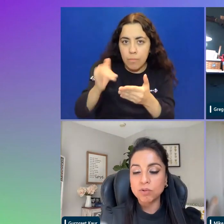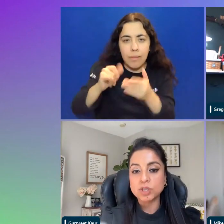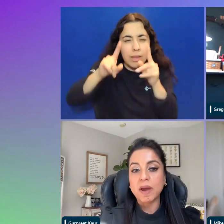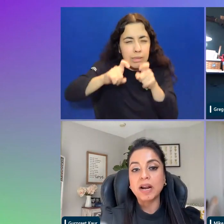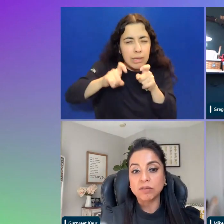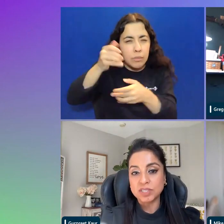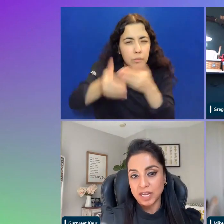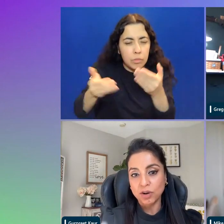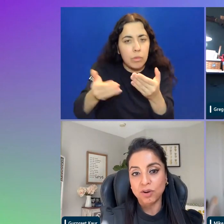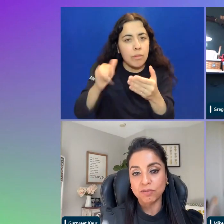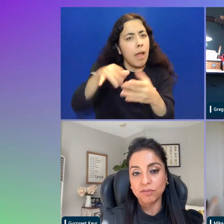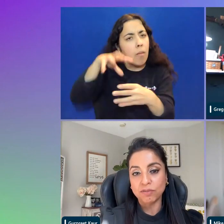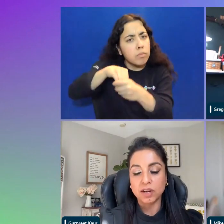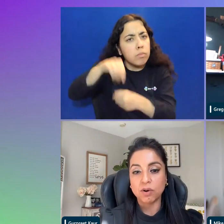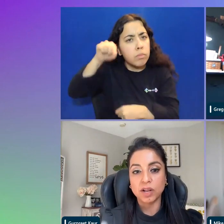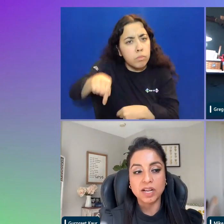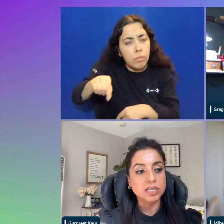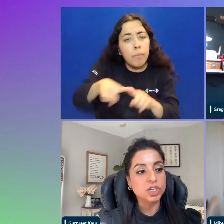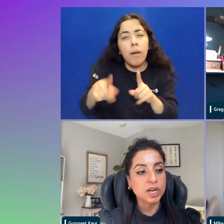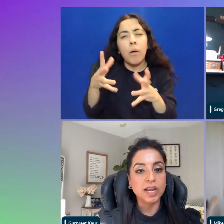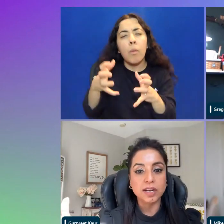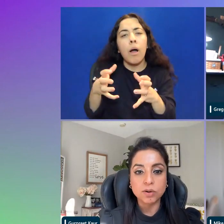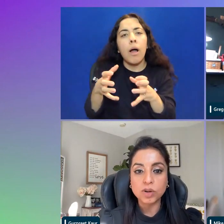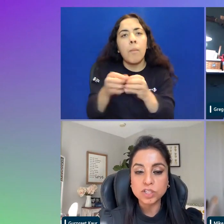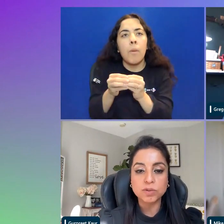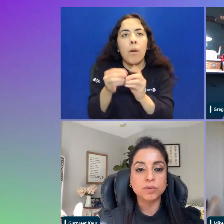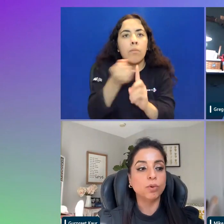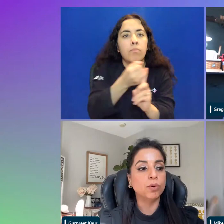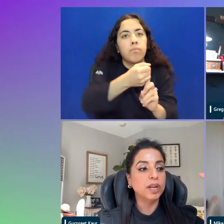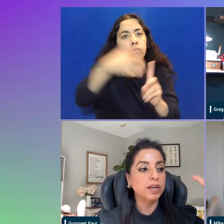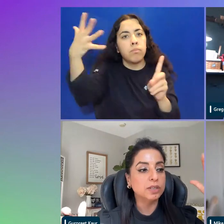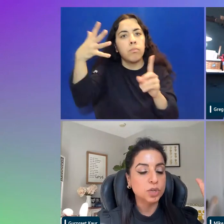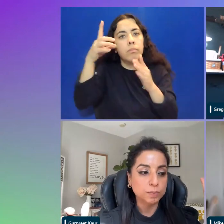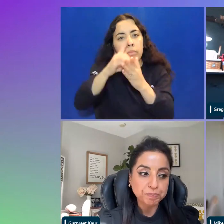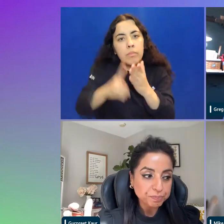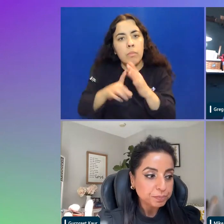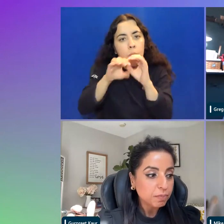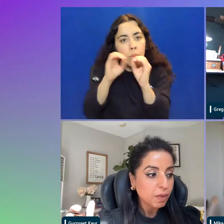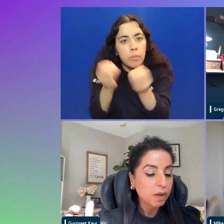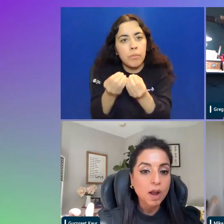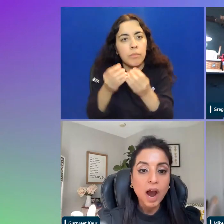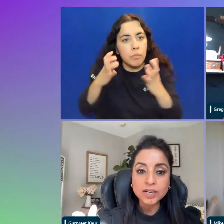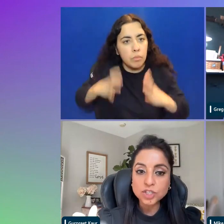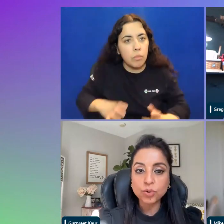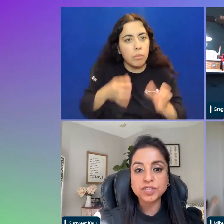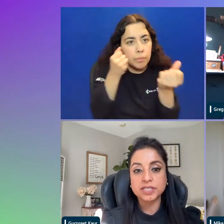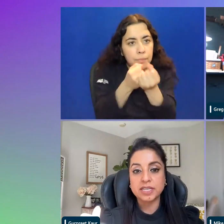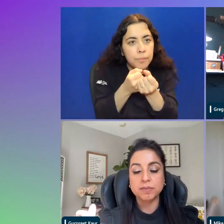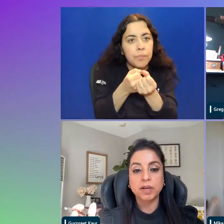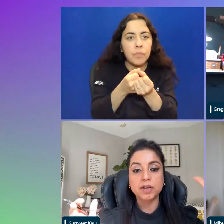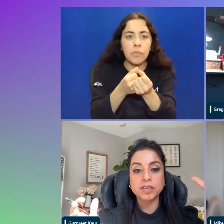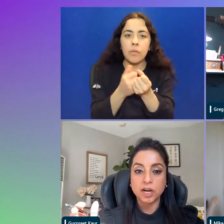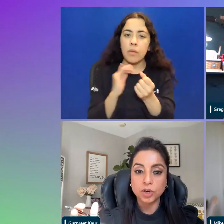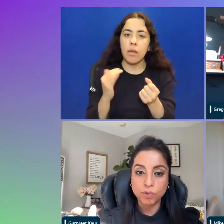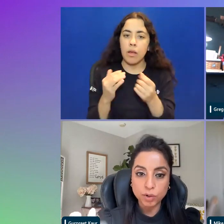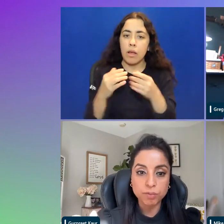also trying to expand outside of the design organization and get into customer support, get into our stores accessibility, start